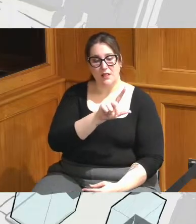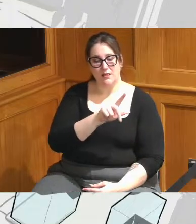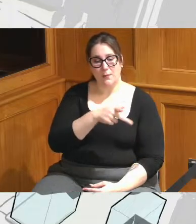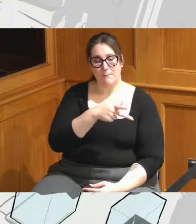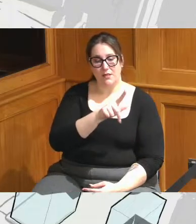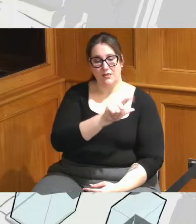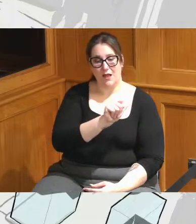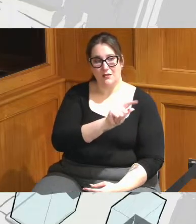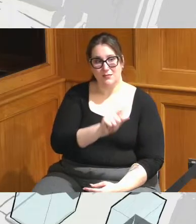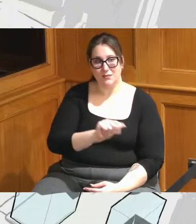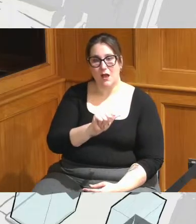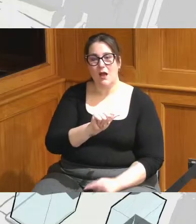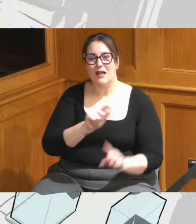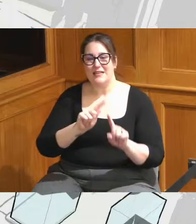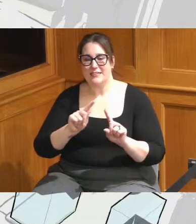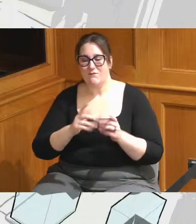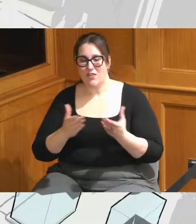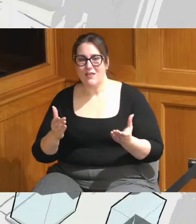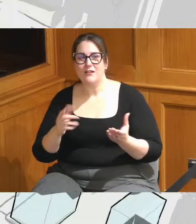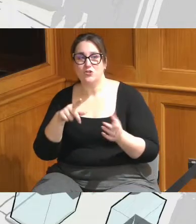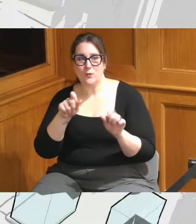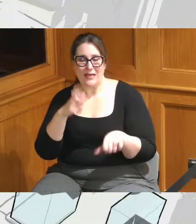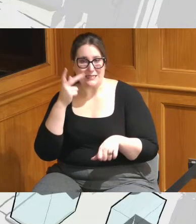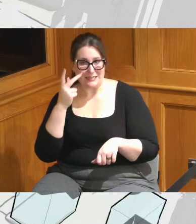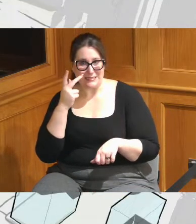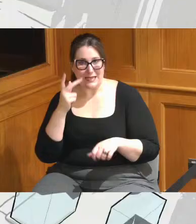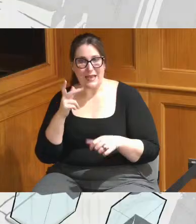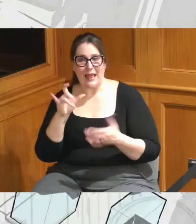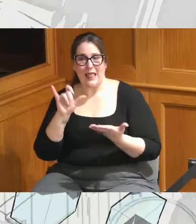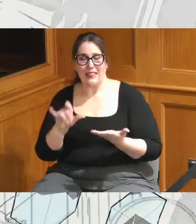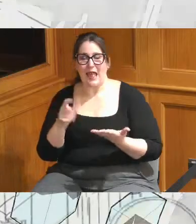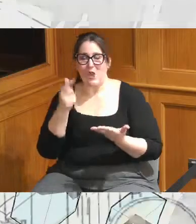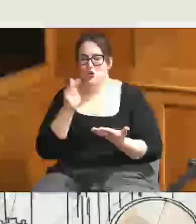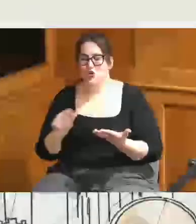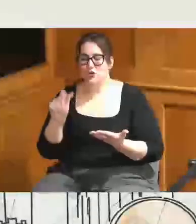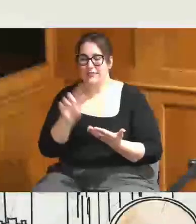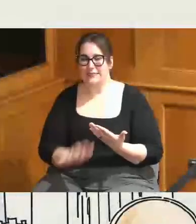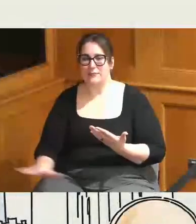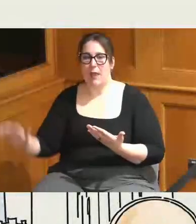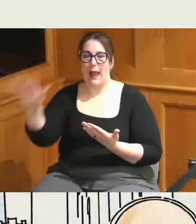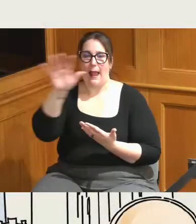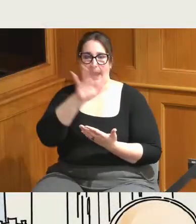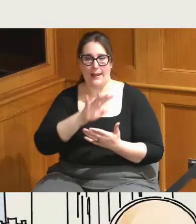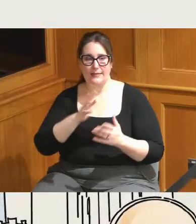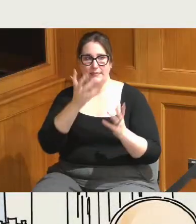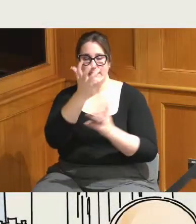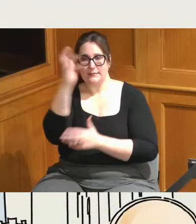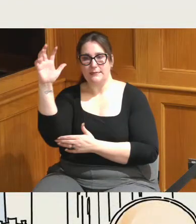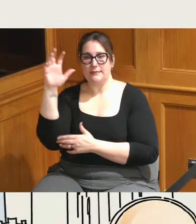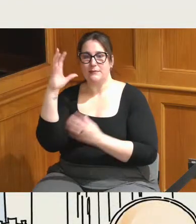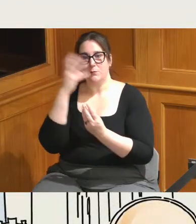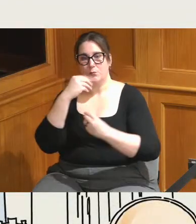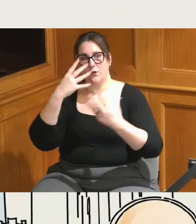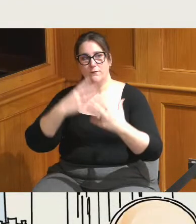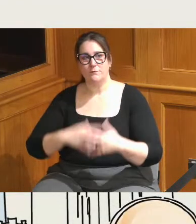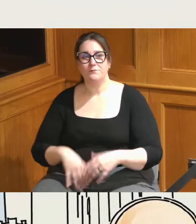series of of world class outdoor green spaces. This depiction here again an illustration from the